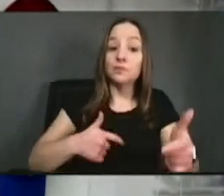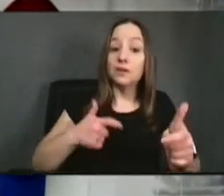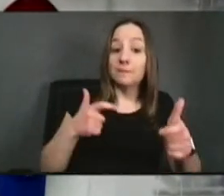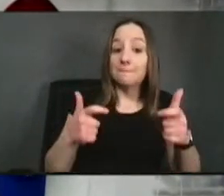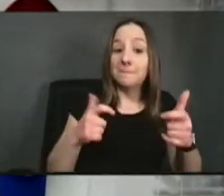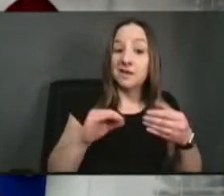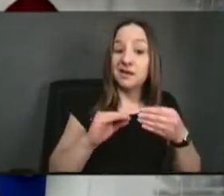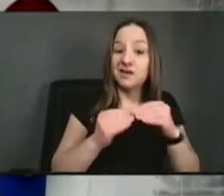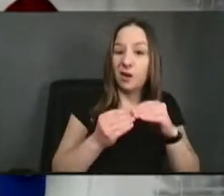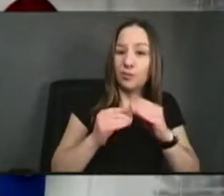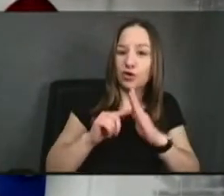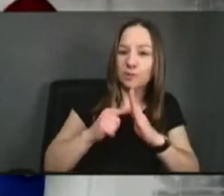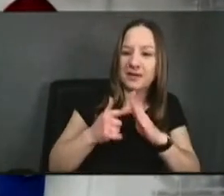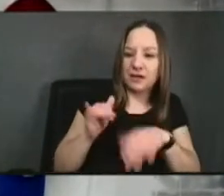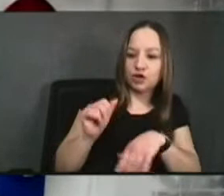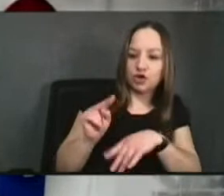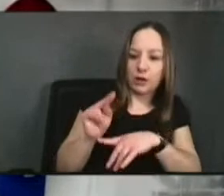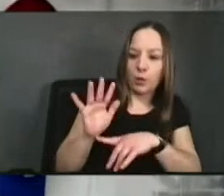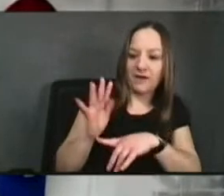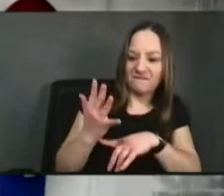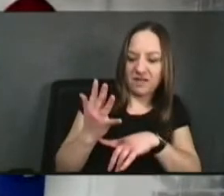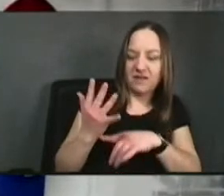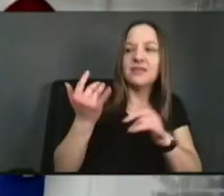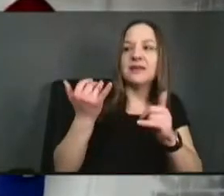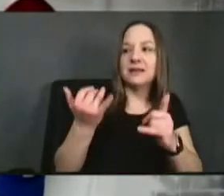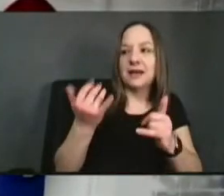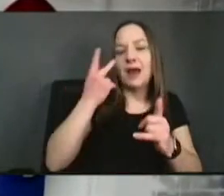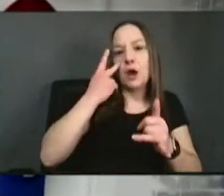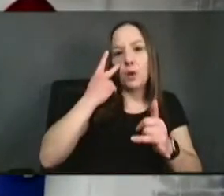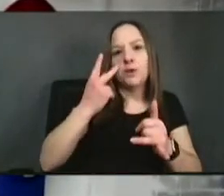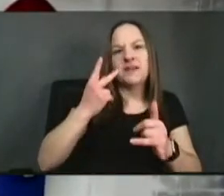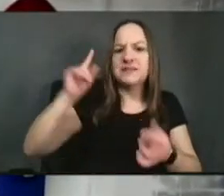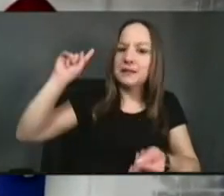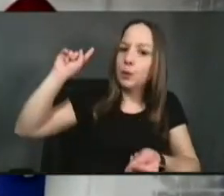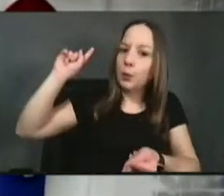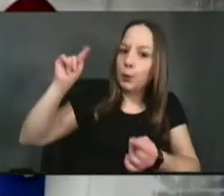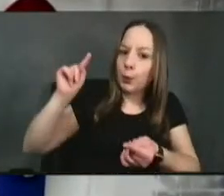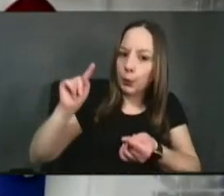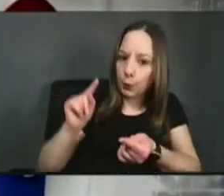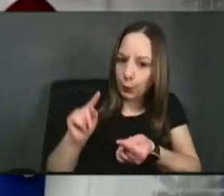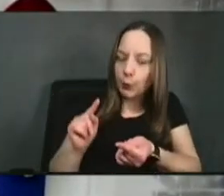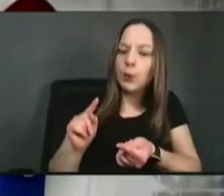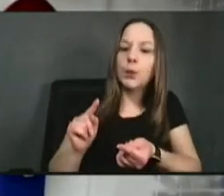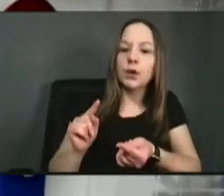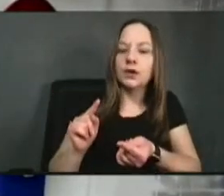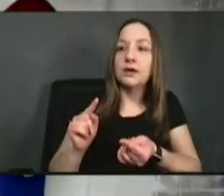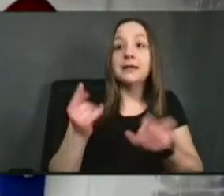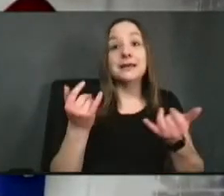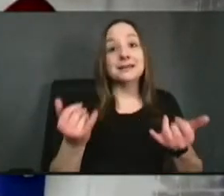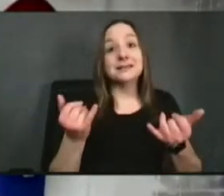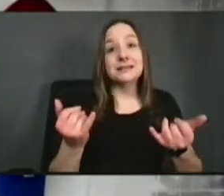thing is we had a big numbers at the beginning of January, 5th.